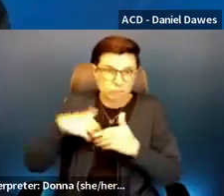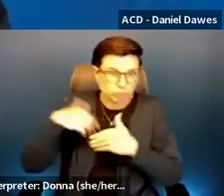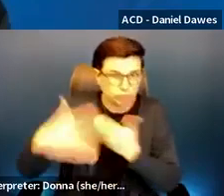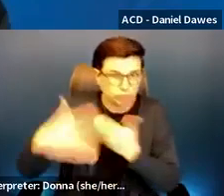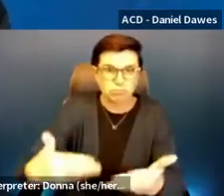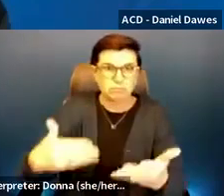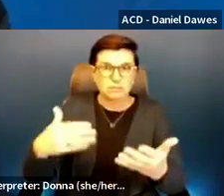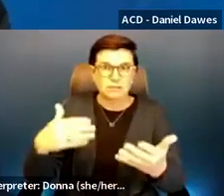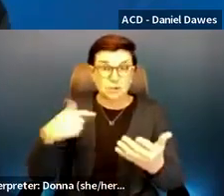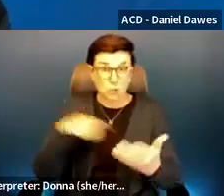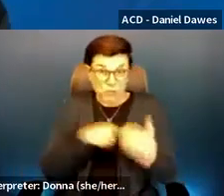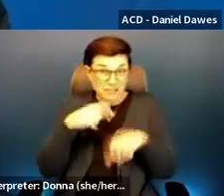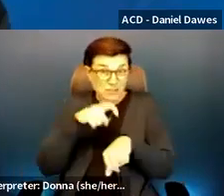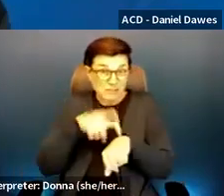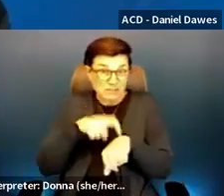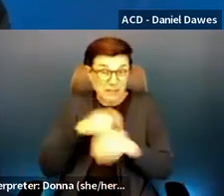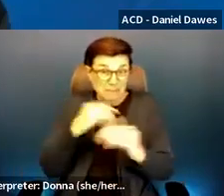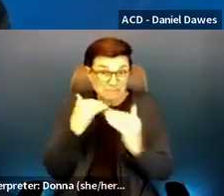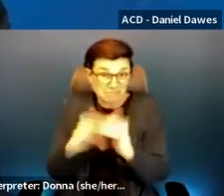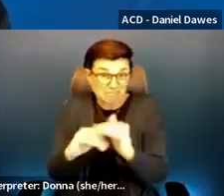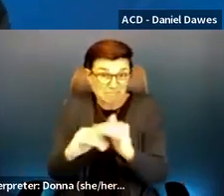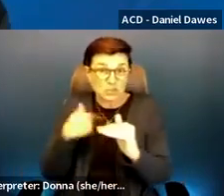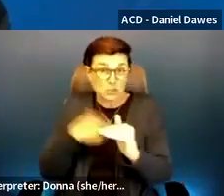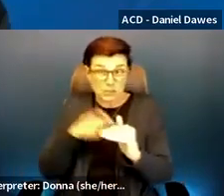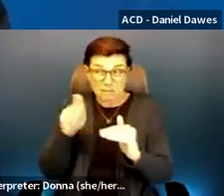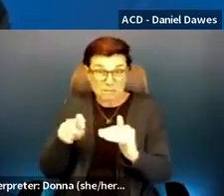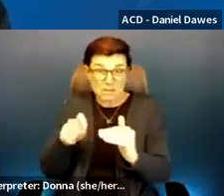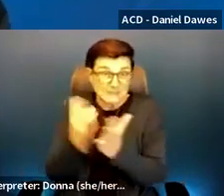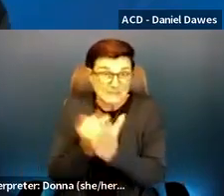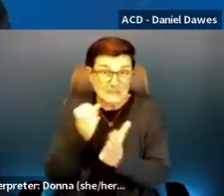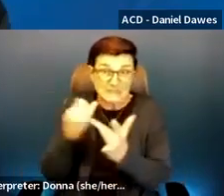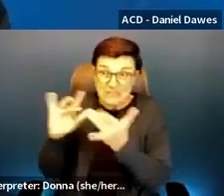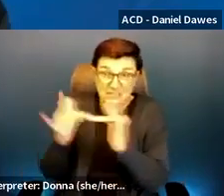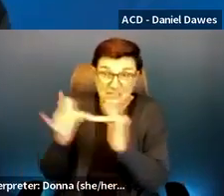to see results from this program. So that's a big part of it. Thanks for that. That's great.